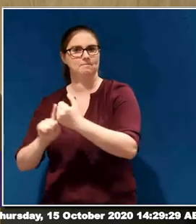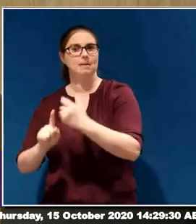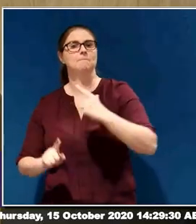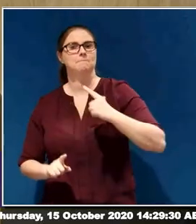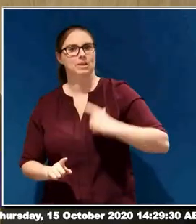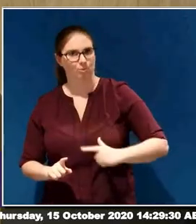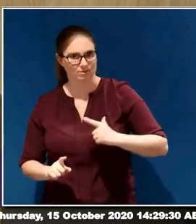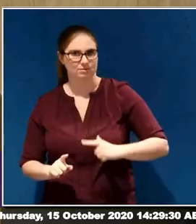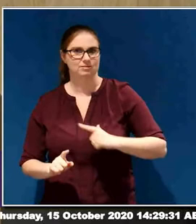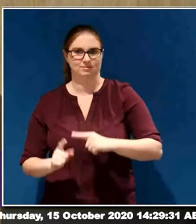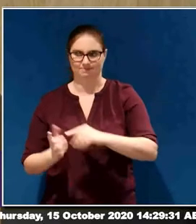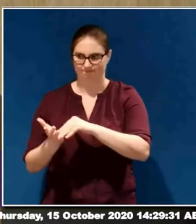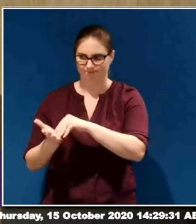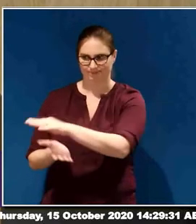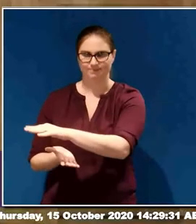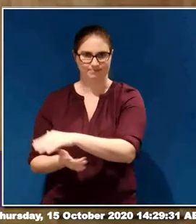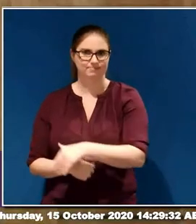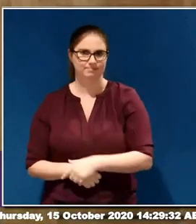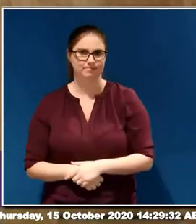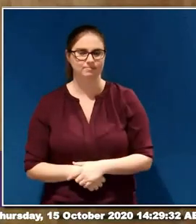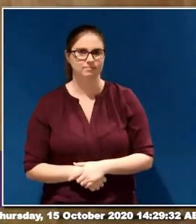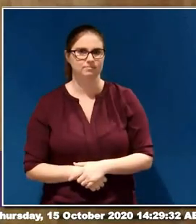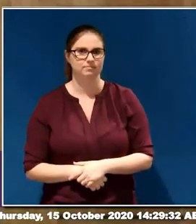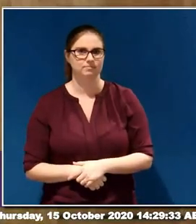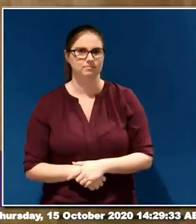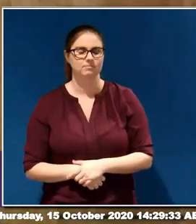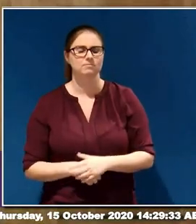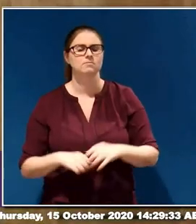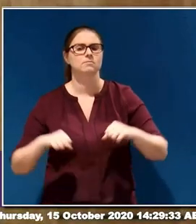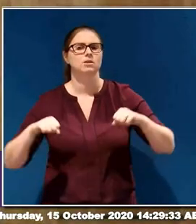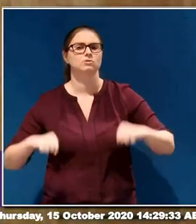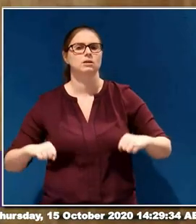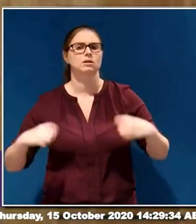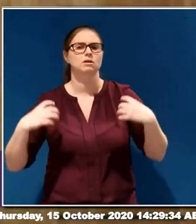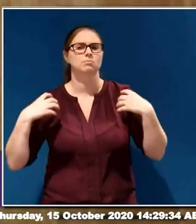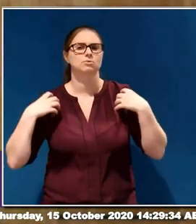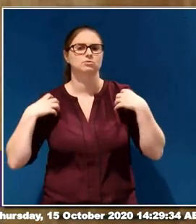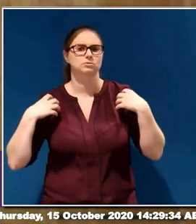You then go onto say that in this experience this rarely occurs,